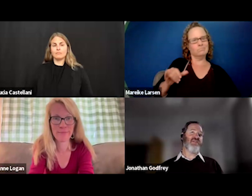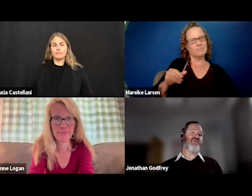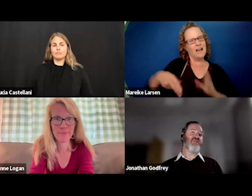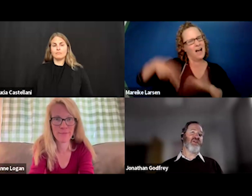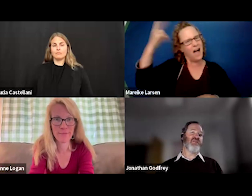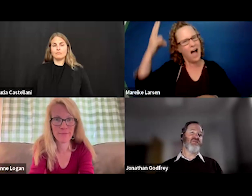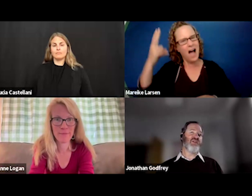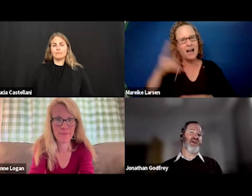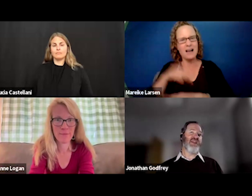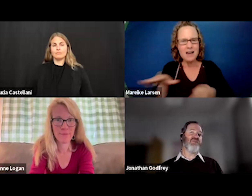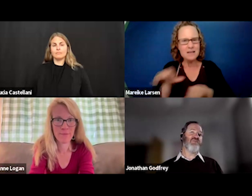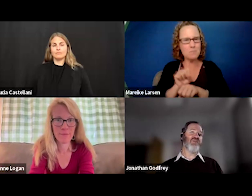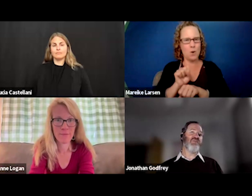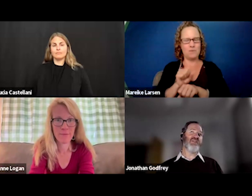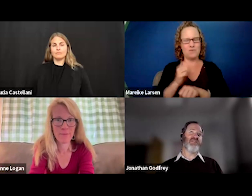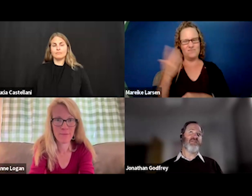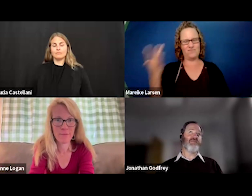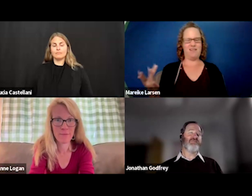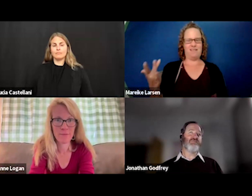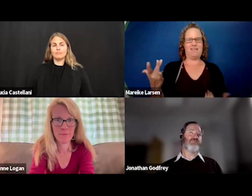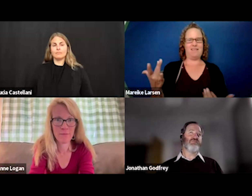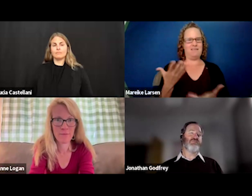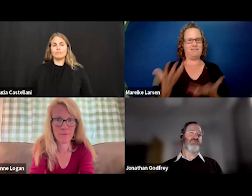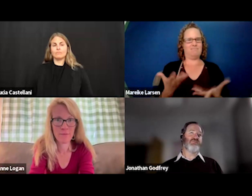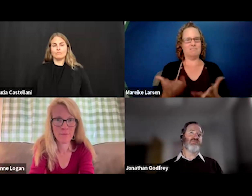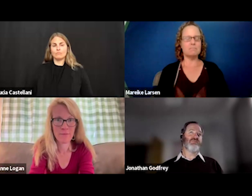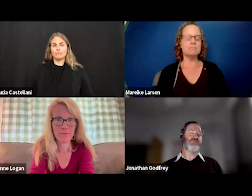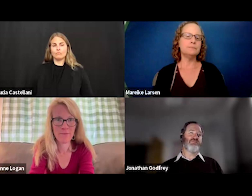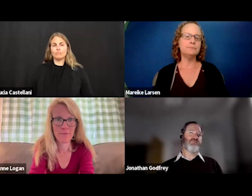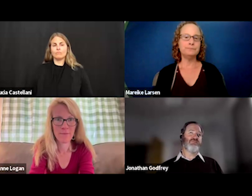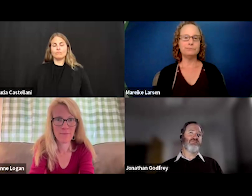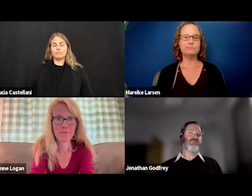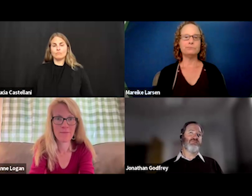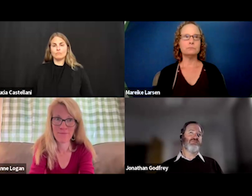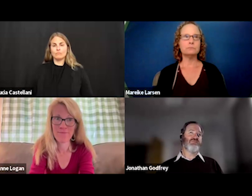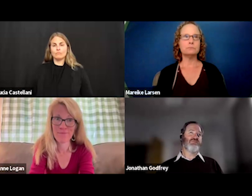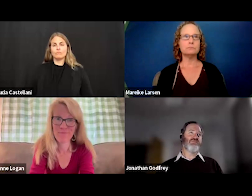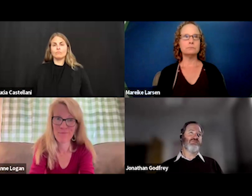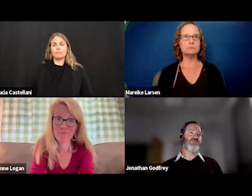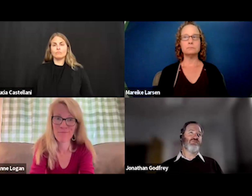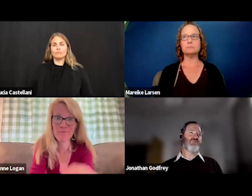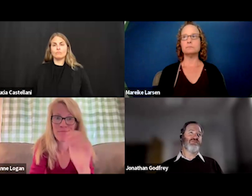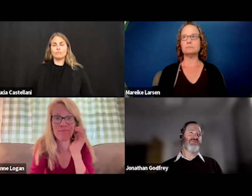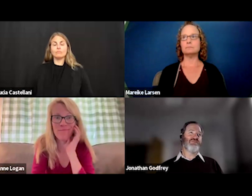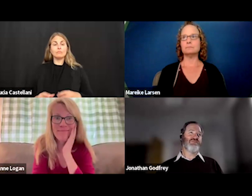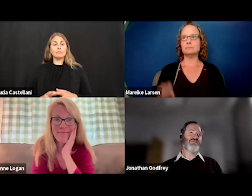suffering for underemployment. Thank you for sharing that, Jonathan.